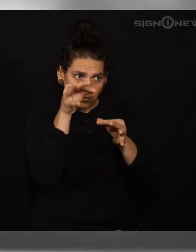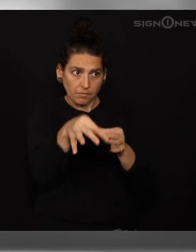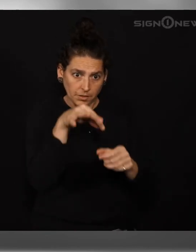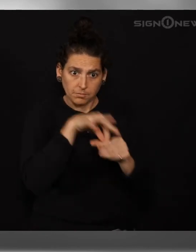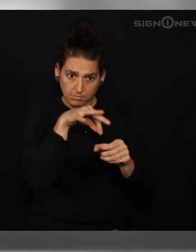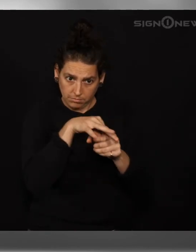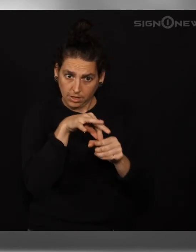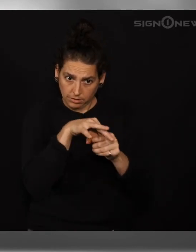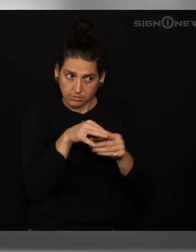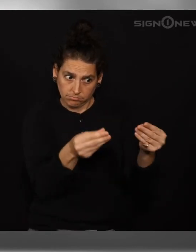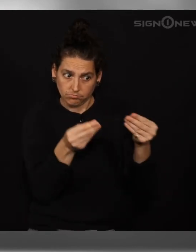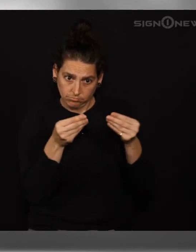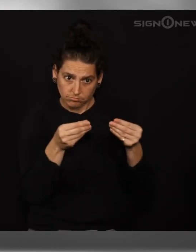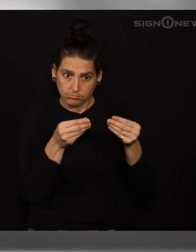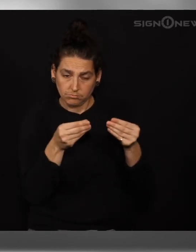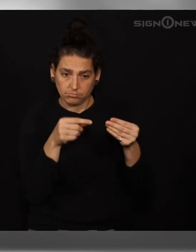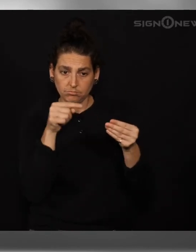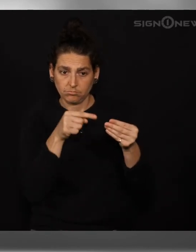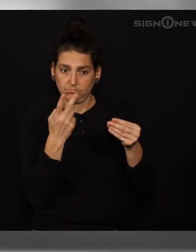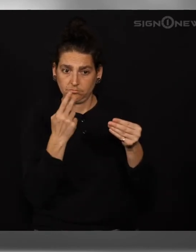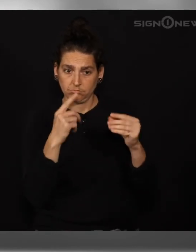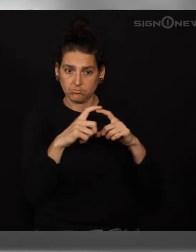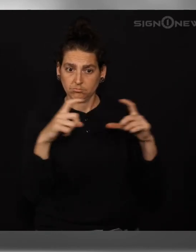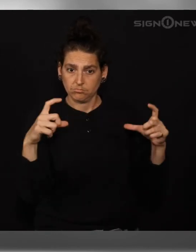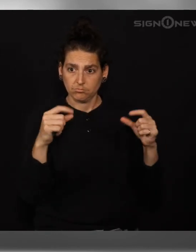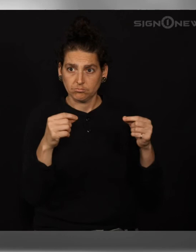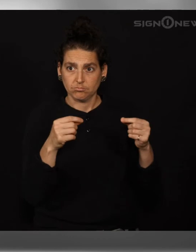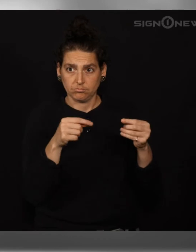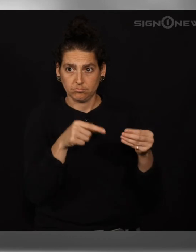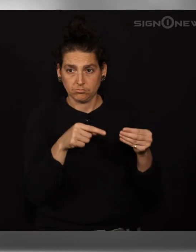Casting a professional ballot gives you